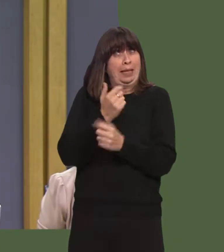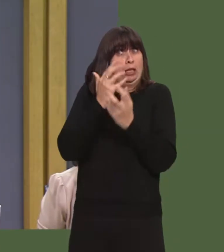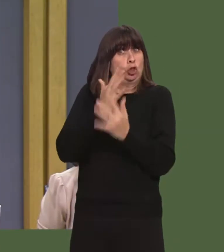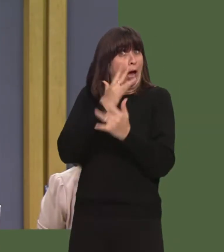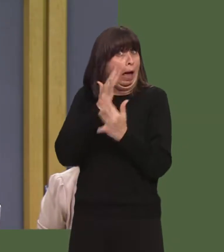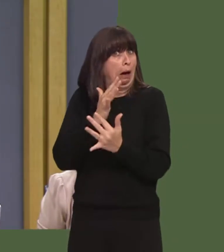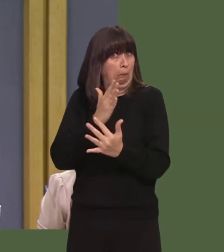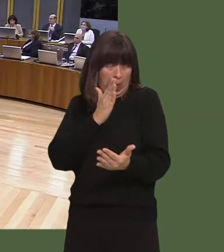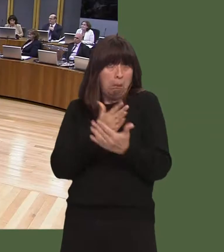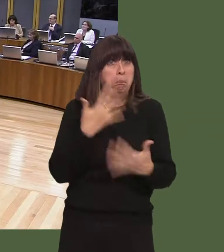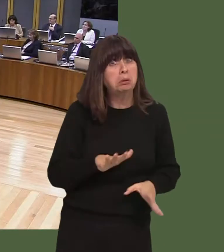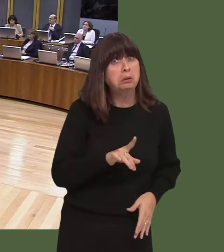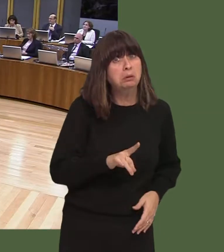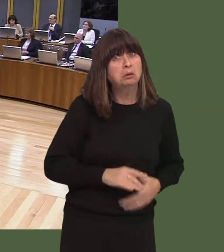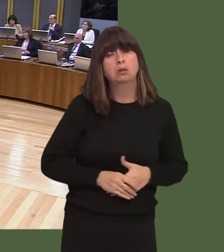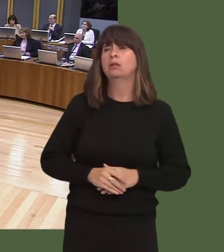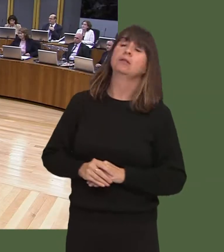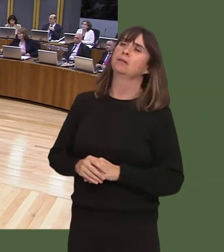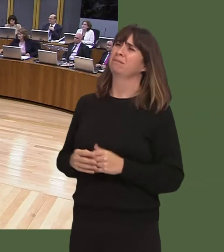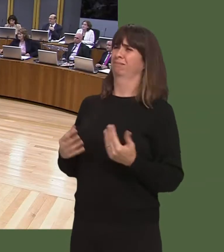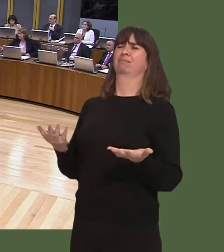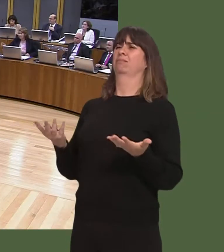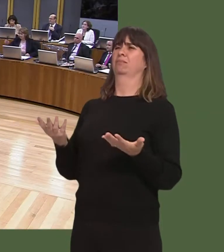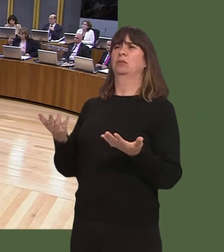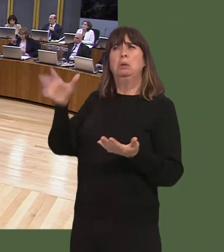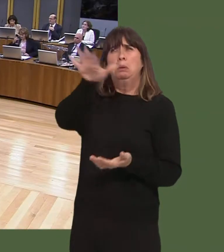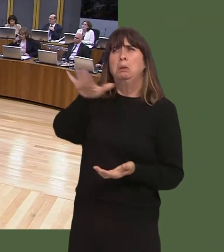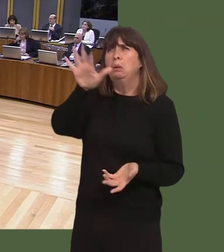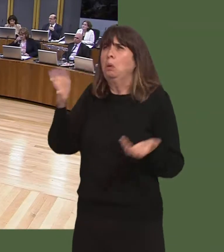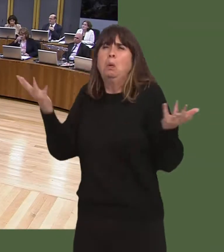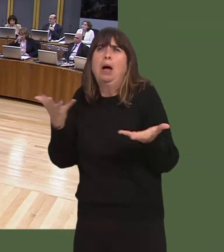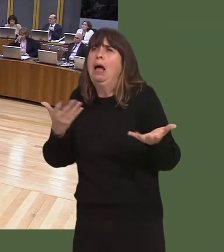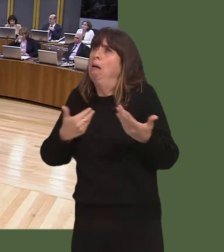Carwyn Jones AM: I don't know where she's talking about, and, without any more details, it's difficult to comment.